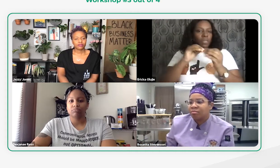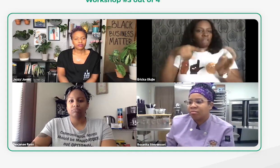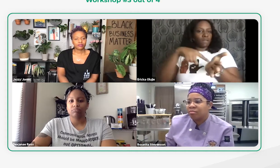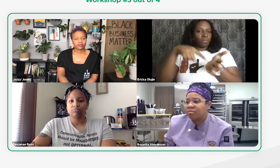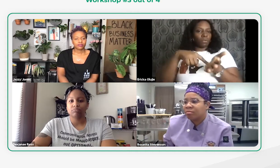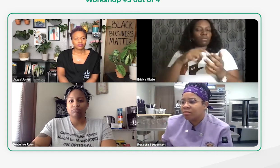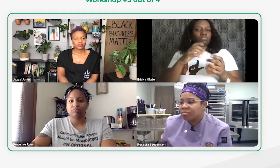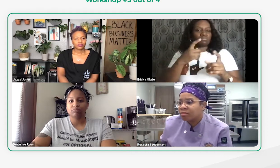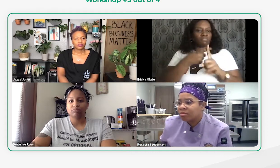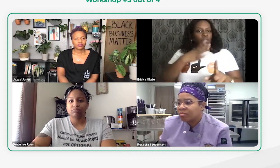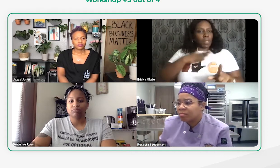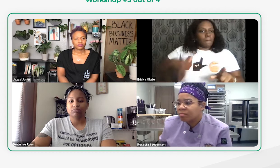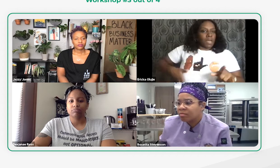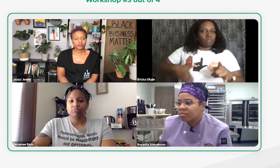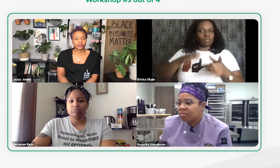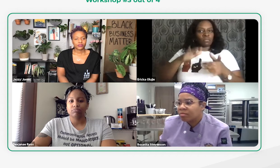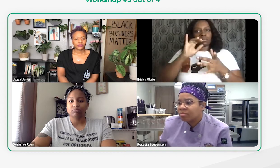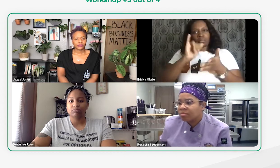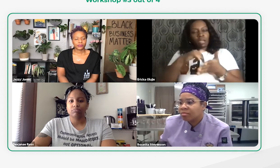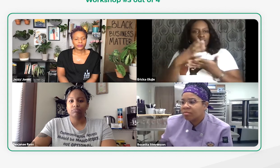Ability for my small businesses affordable.